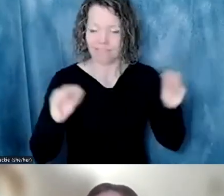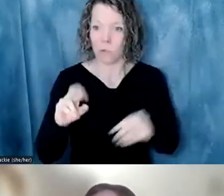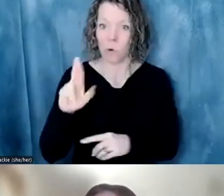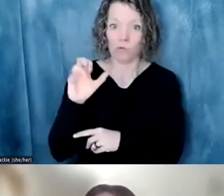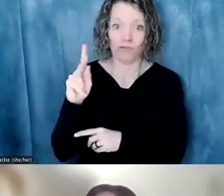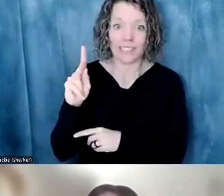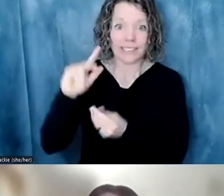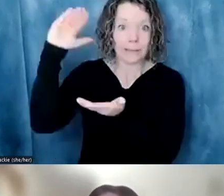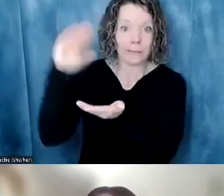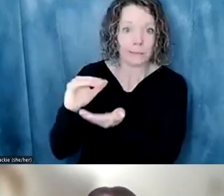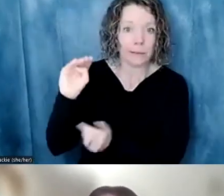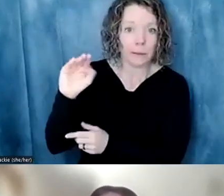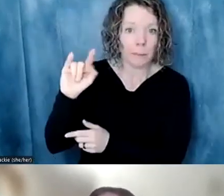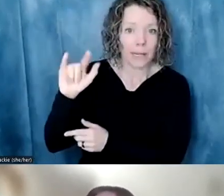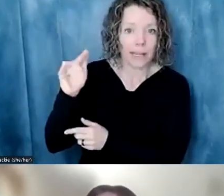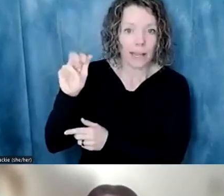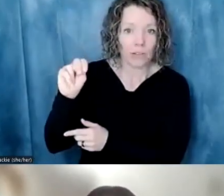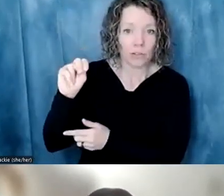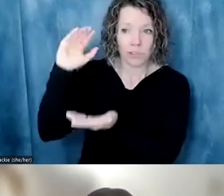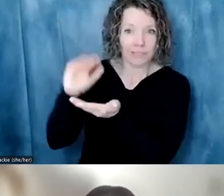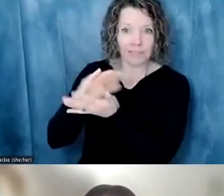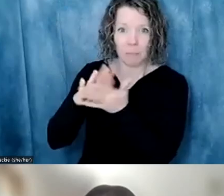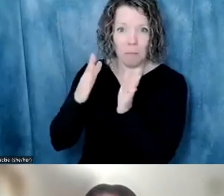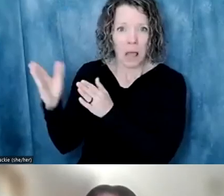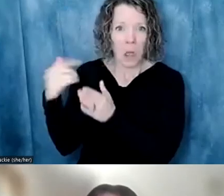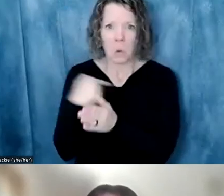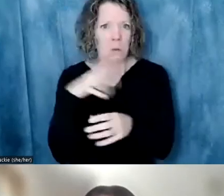the kinds of conversations and exchange that happen within that relationship,